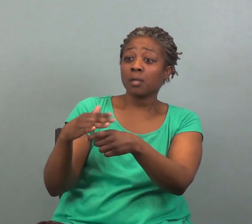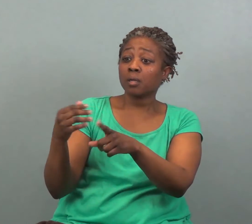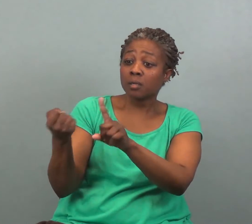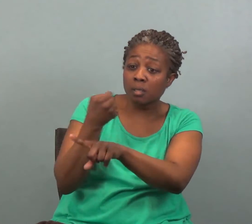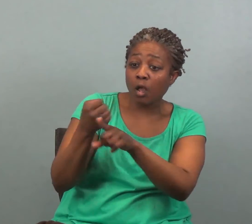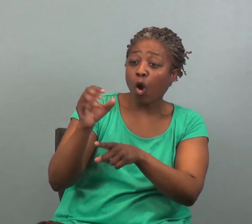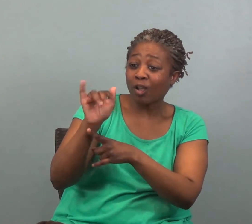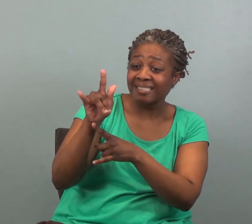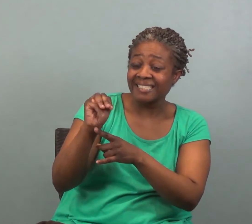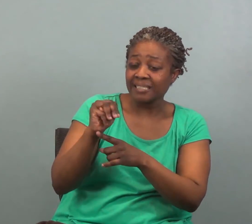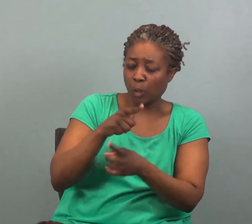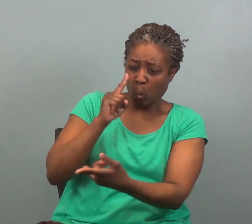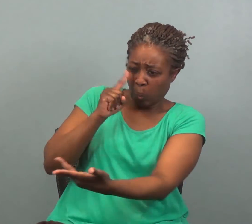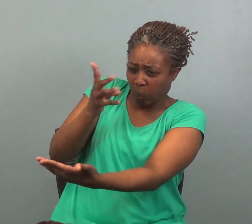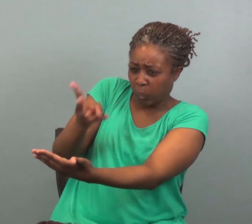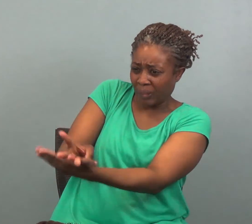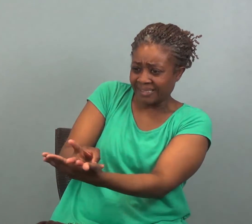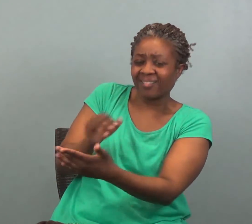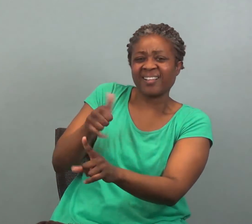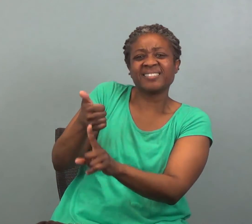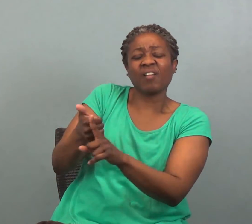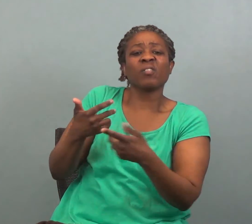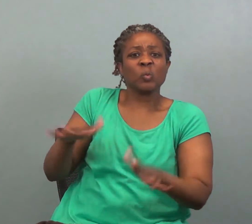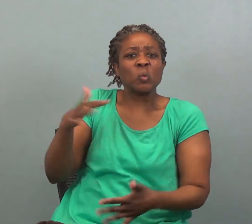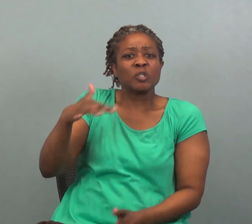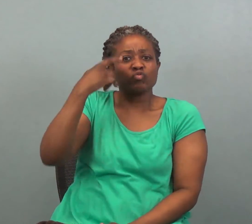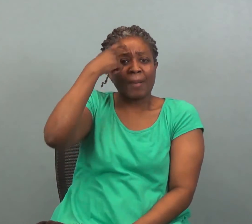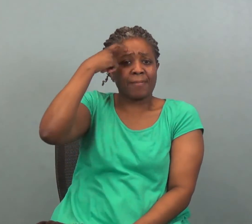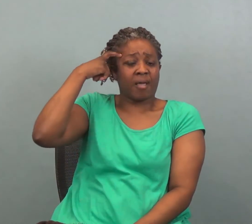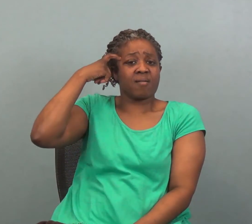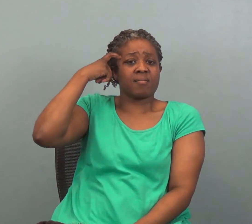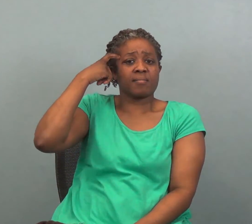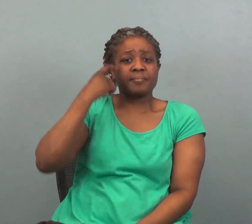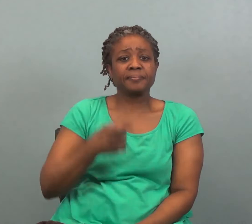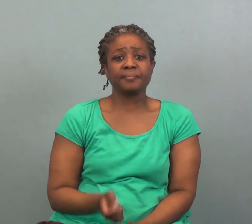abuse, or audism. Witnessing these acts can be traumatic for a person.